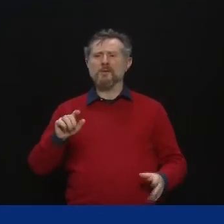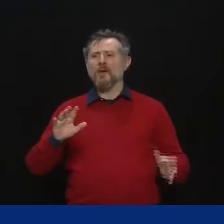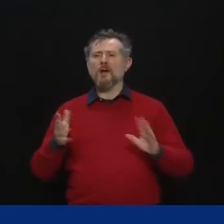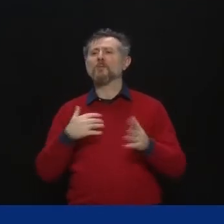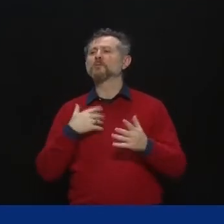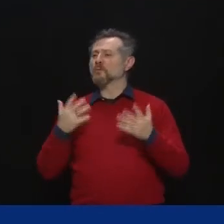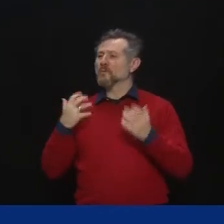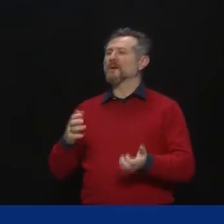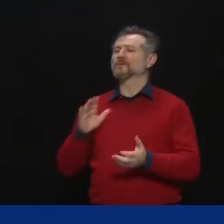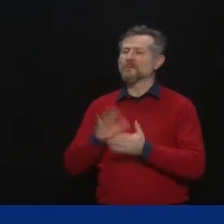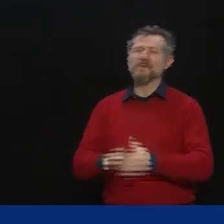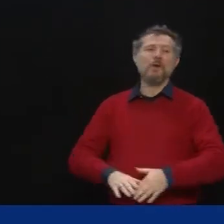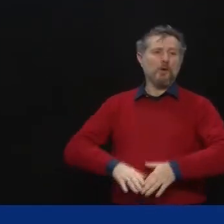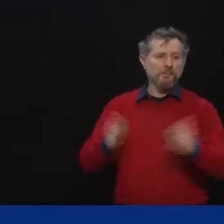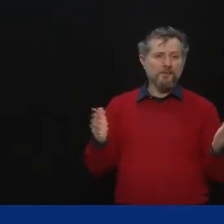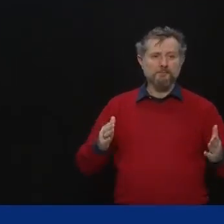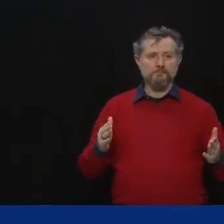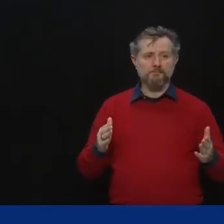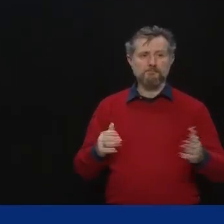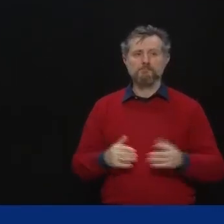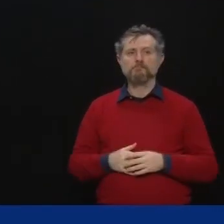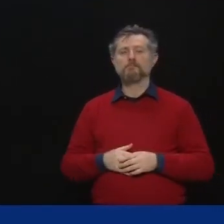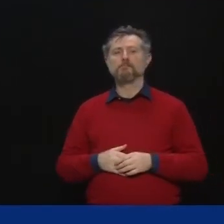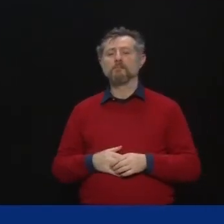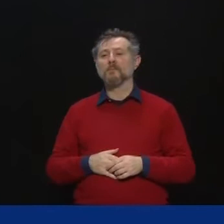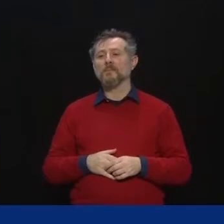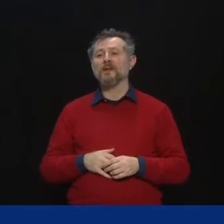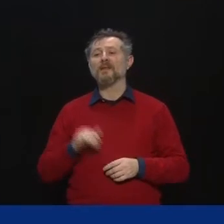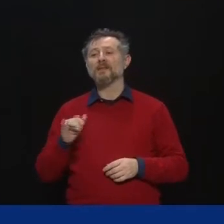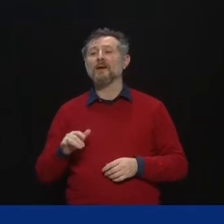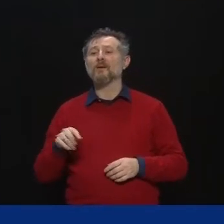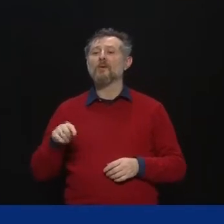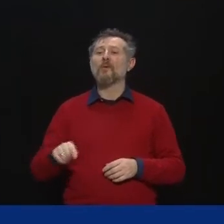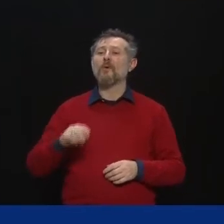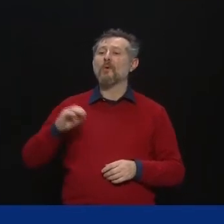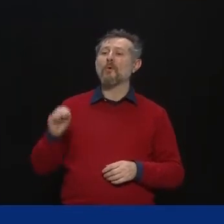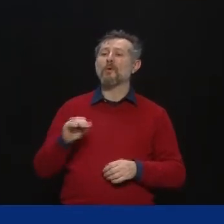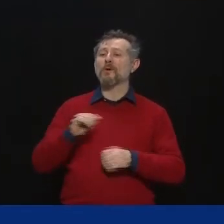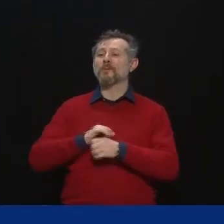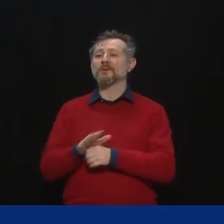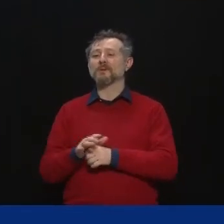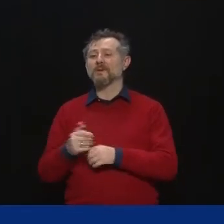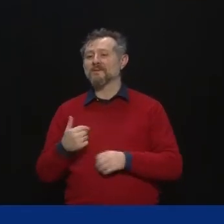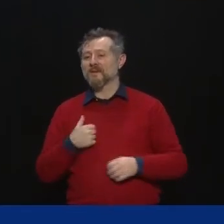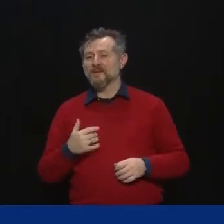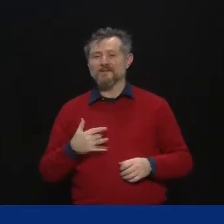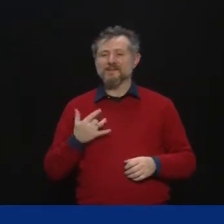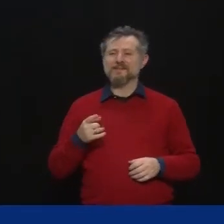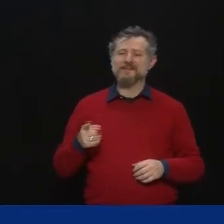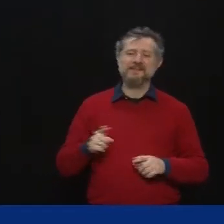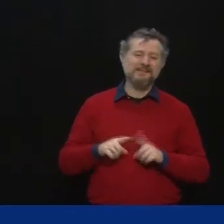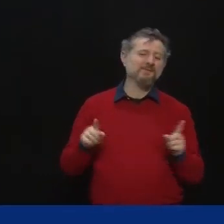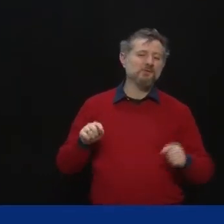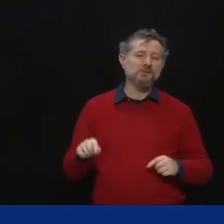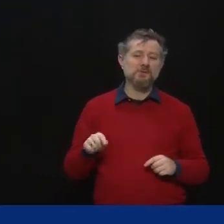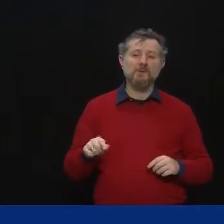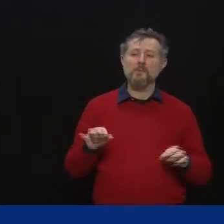AND HERE'S WHY. LET ME REPEAT THAT. WE ARE KEEPING SCHOOLS OPEN